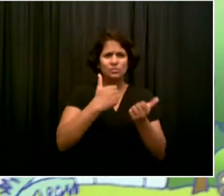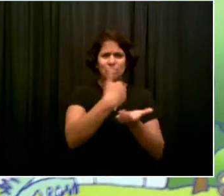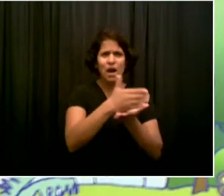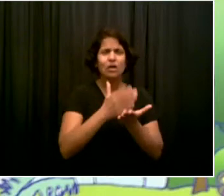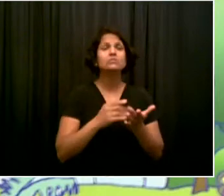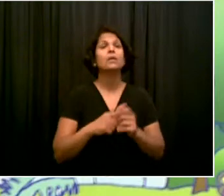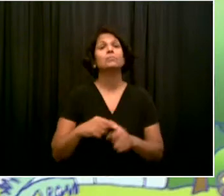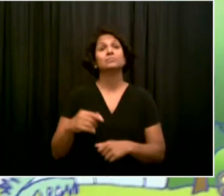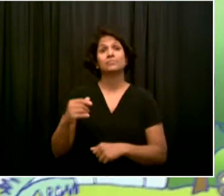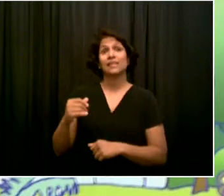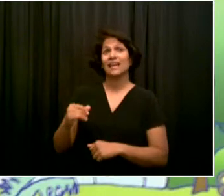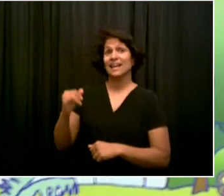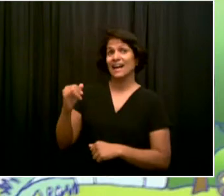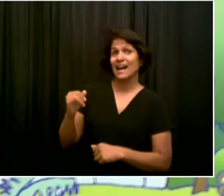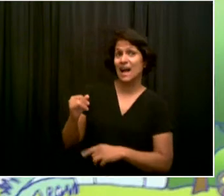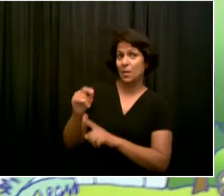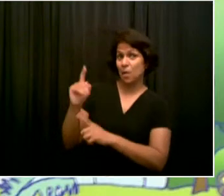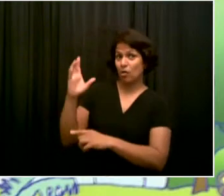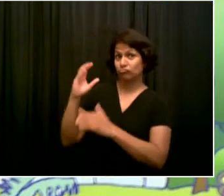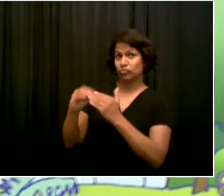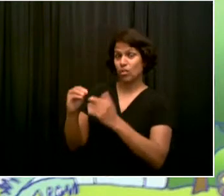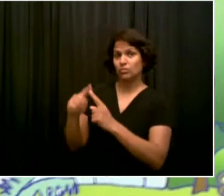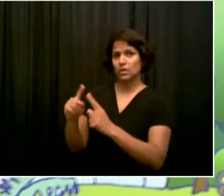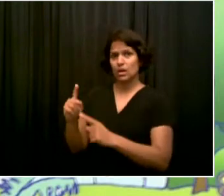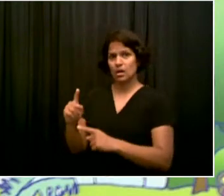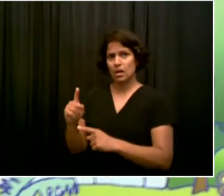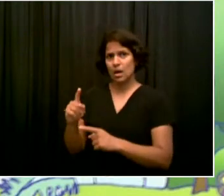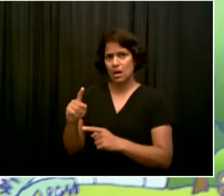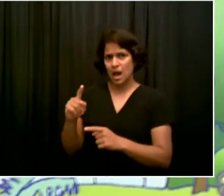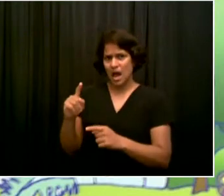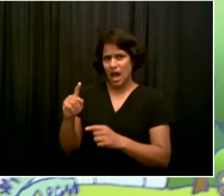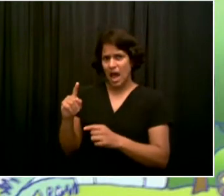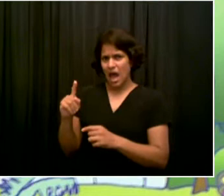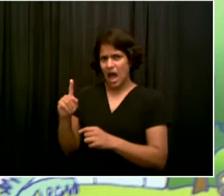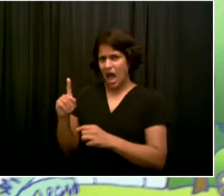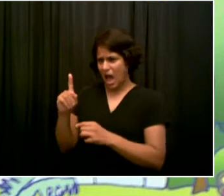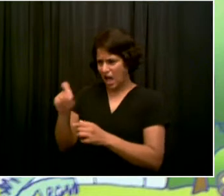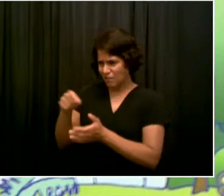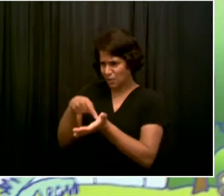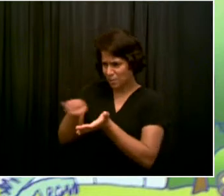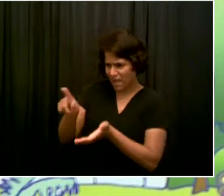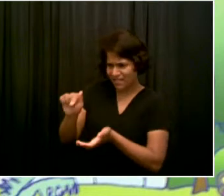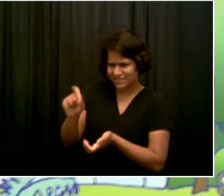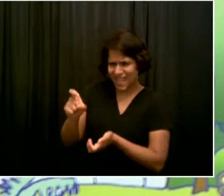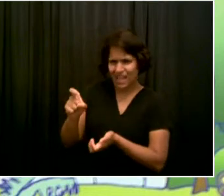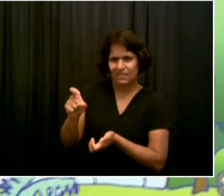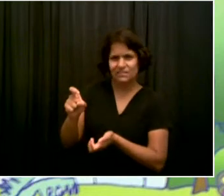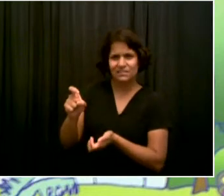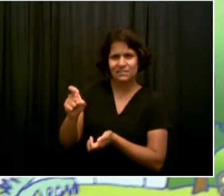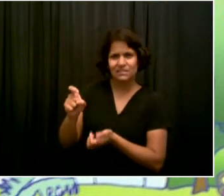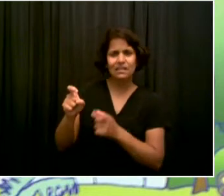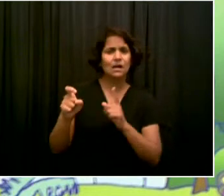? HOW MUCH IS BUDGETED FOR IT AND IS A CAPPED AT A CERTAIN AMOUNT? WE HAVE,